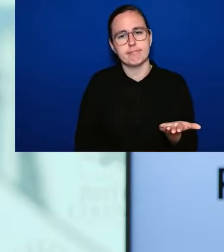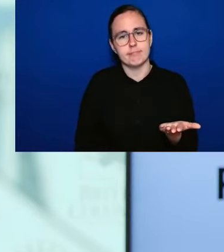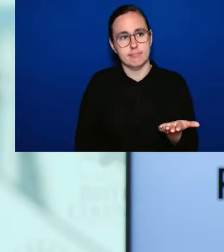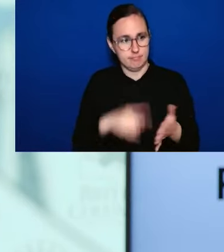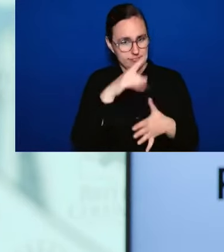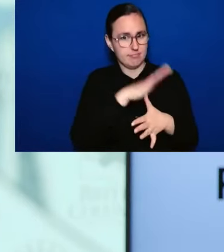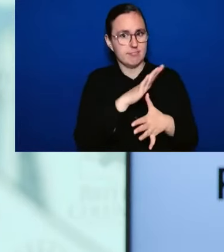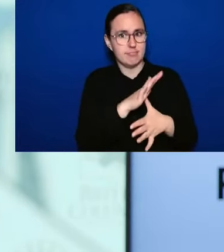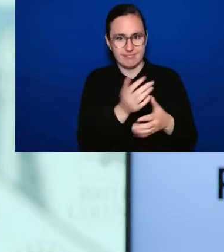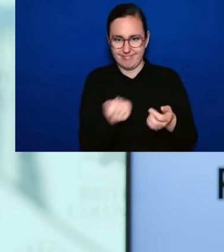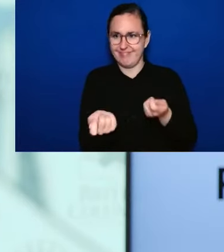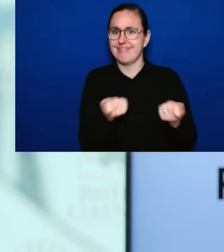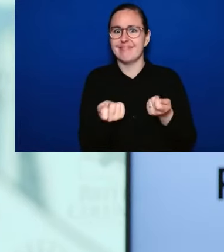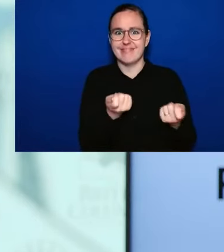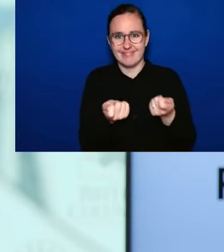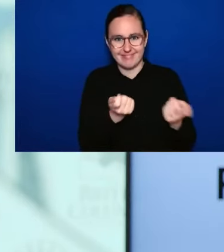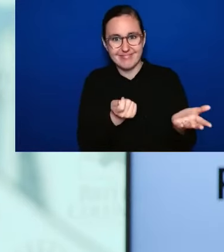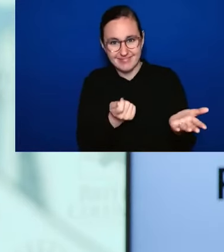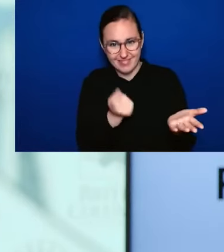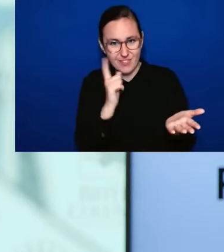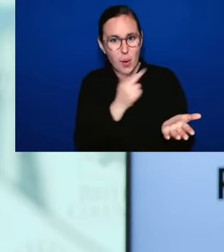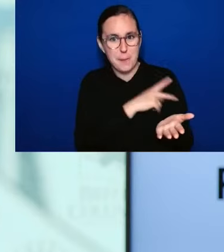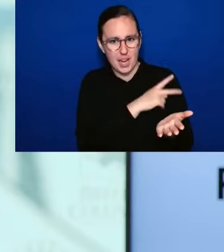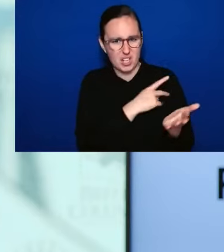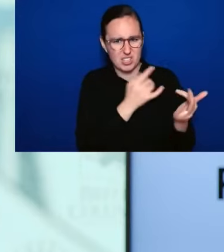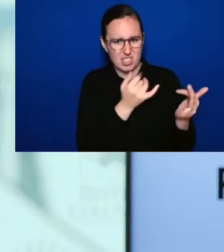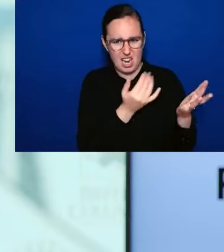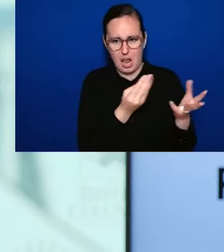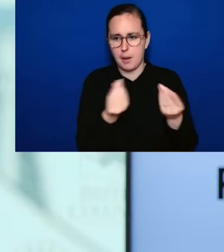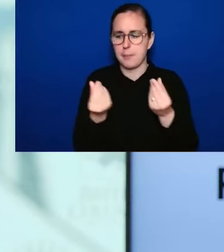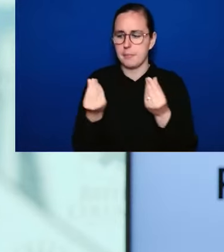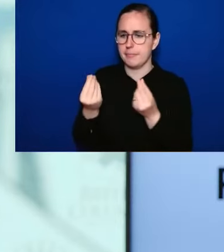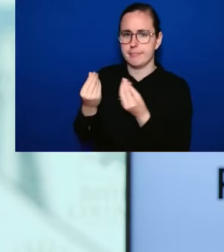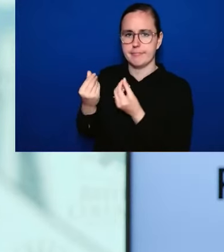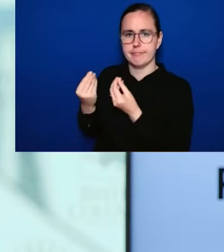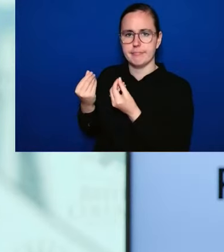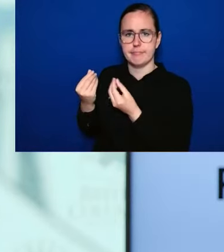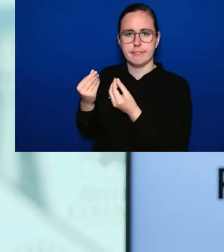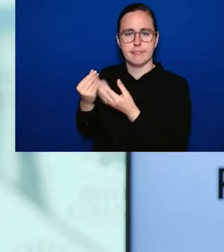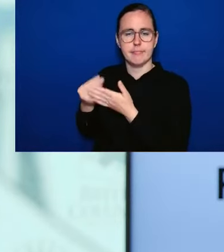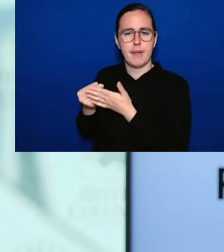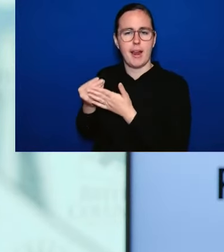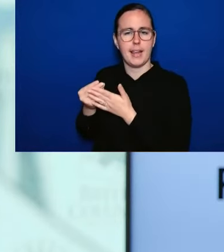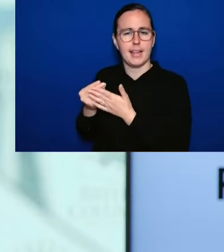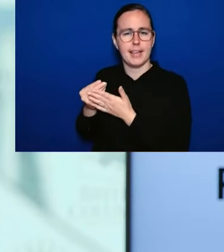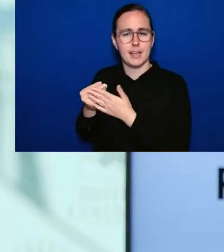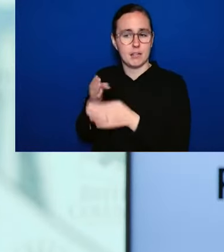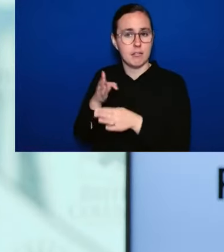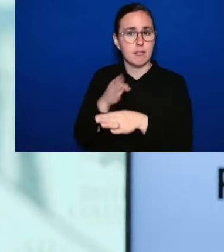we are now at least three of these past presidents resigned really because they felt that their hands were tied in the